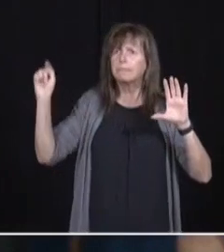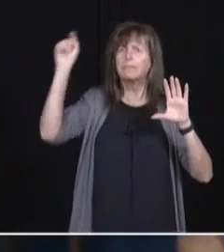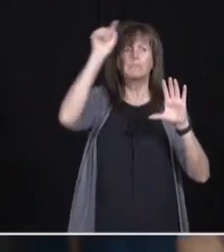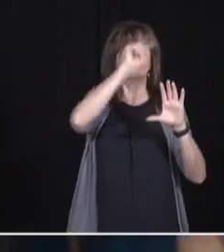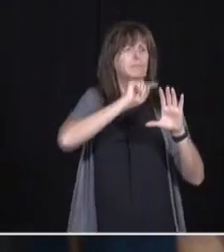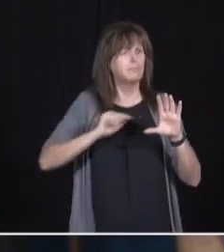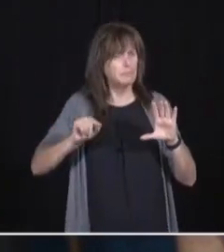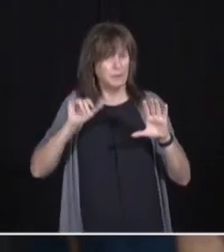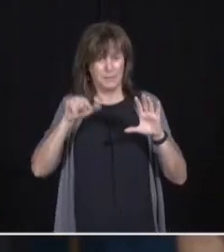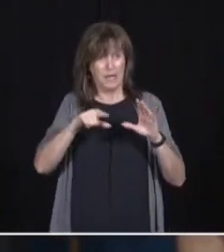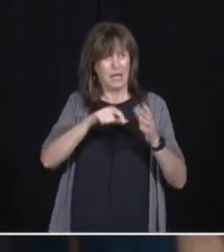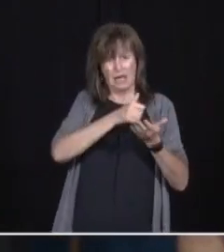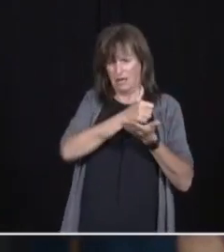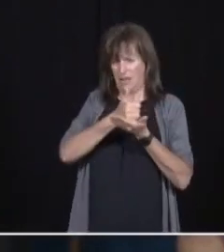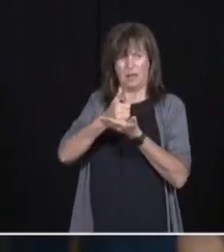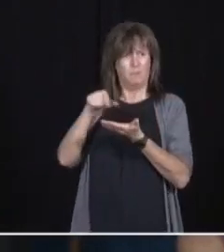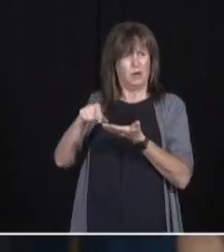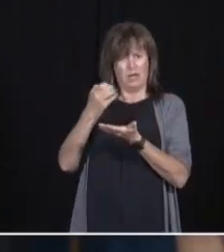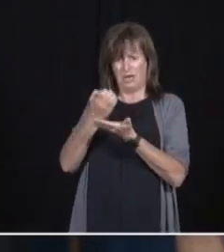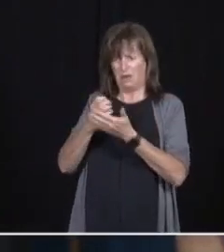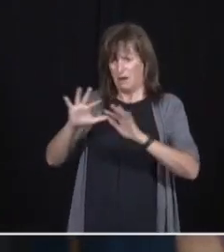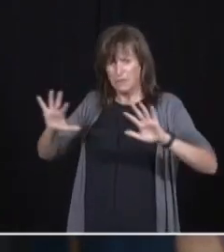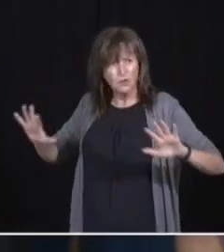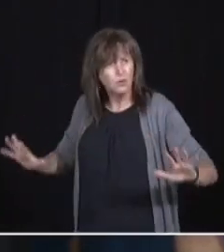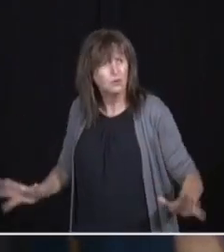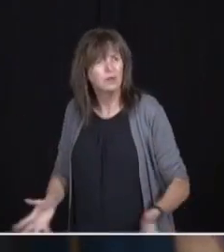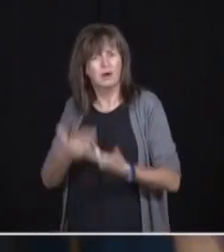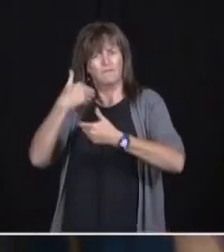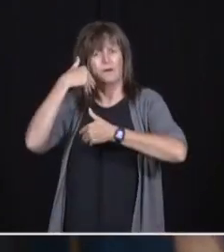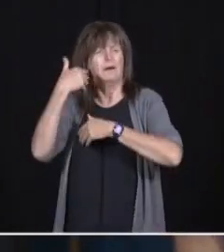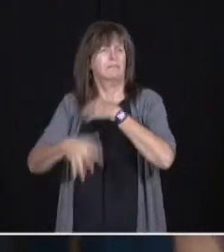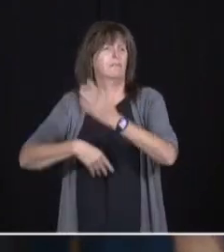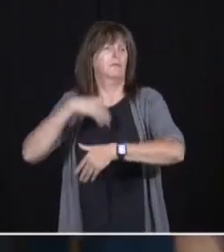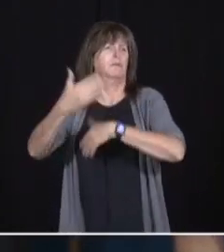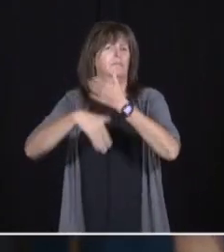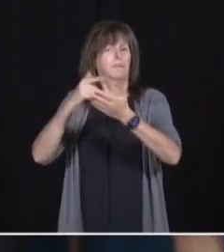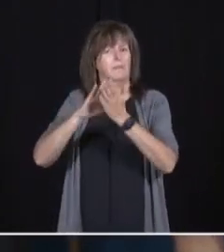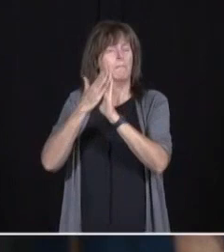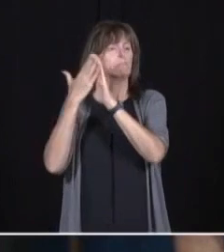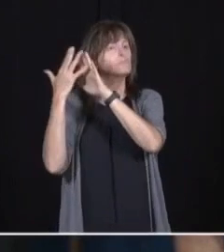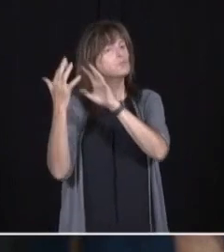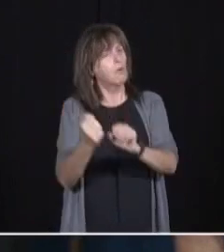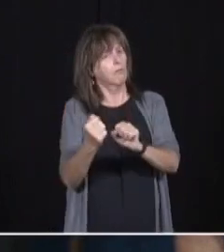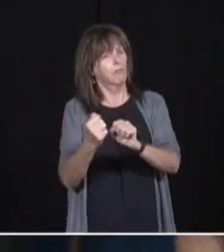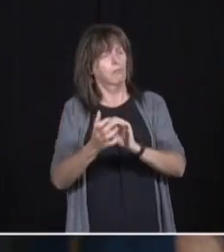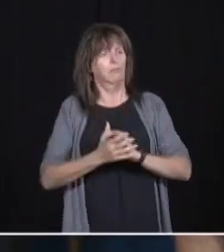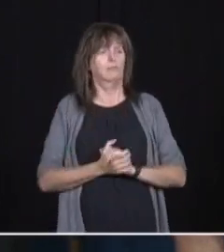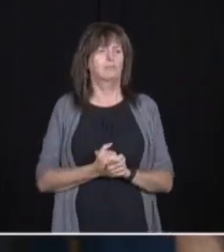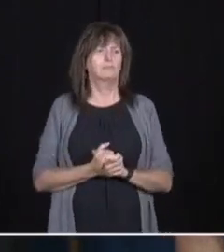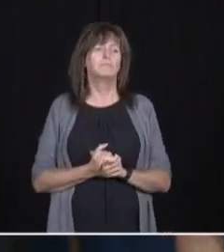This funding will help restart our economy and come back stronger than ever before. And that means supporting our local communities.